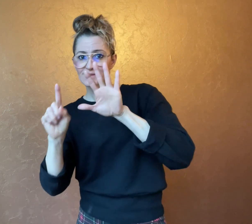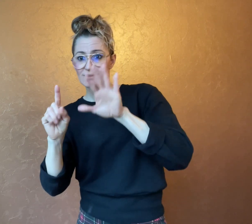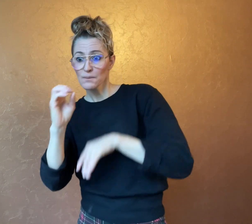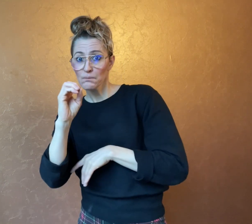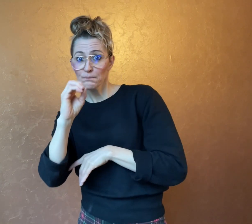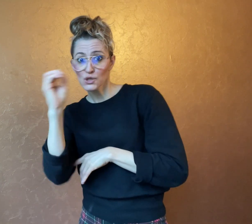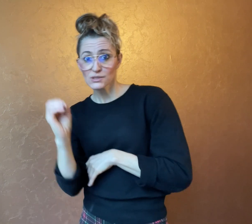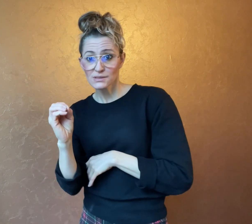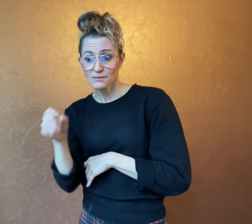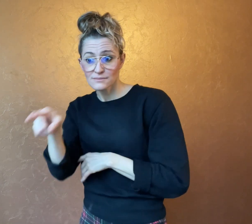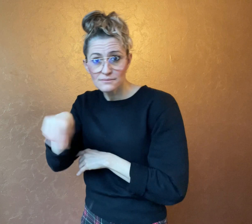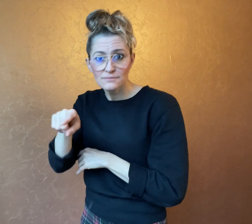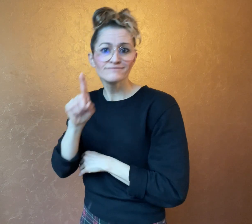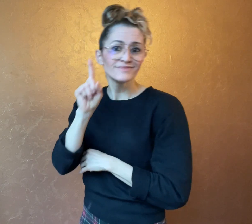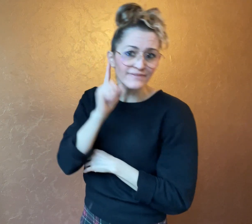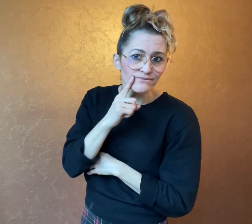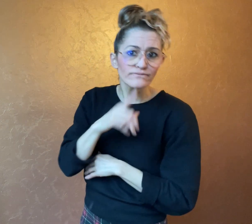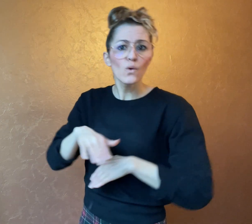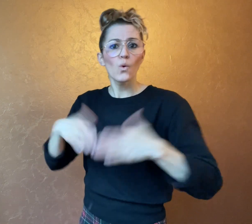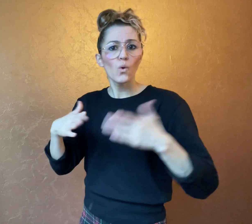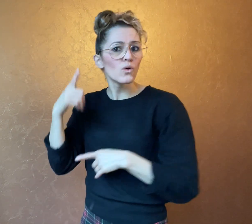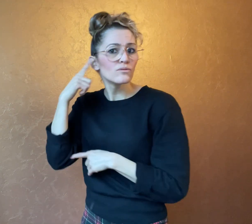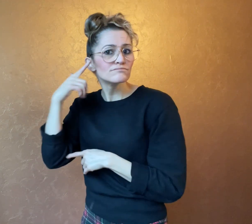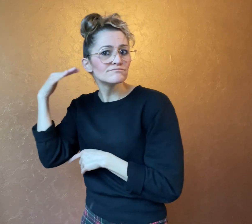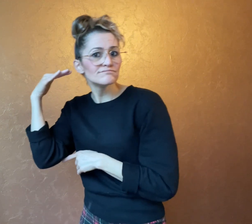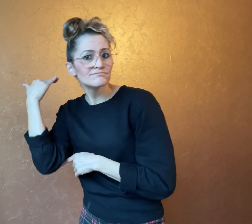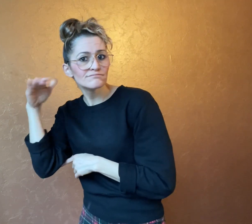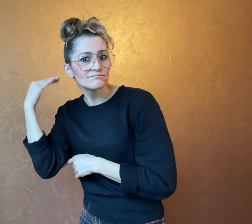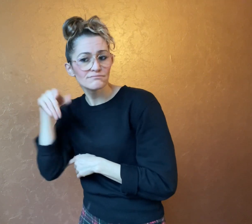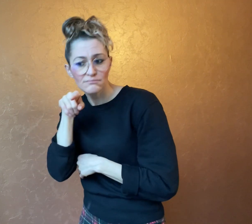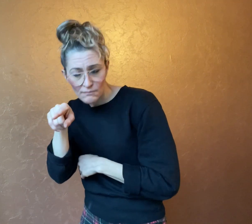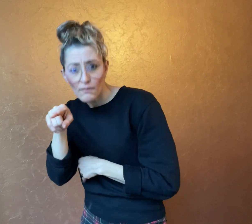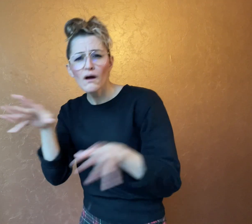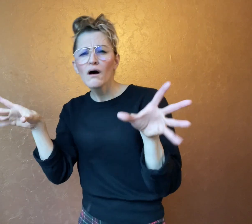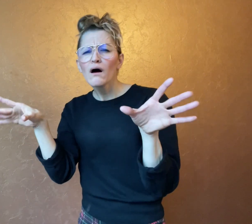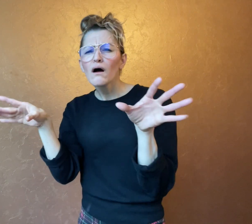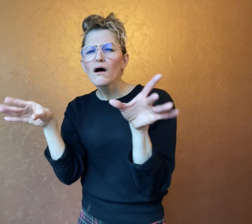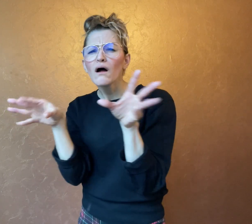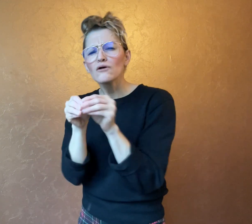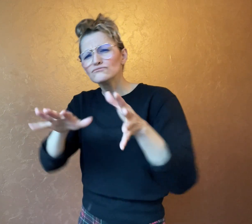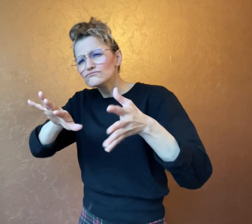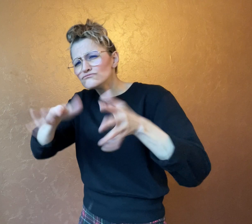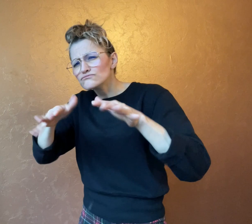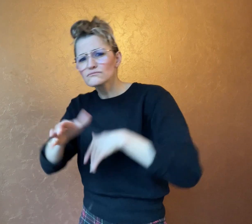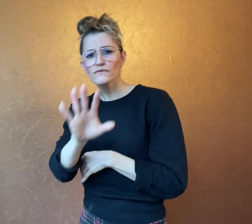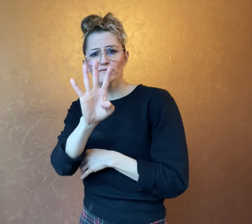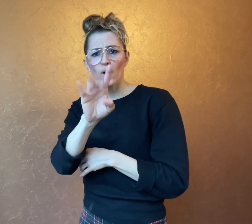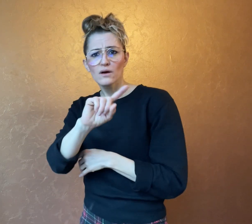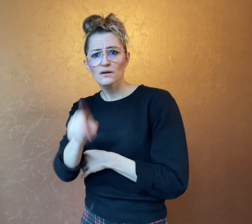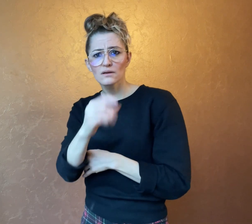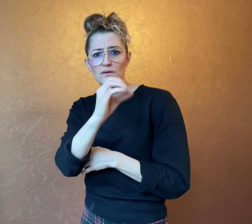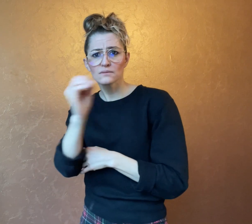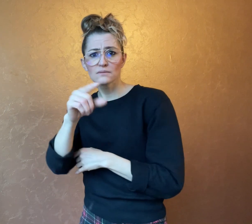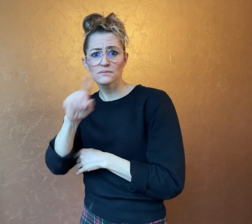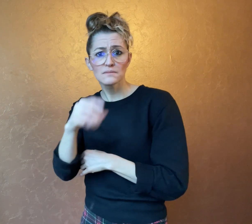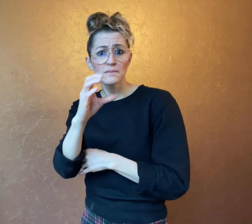making this group 7.6% of the total population.